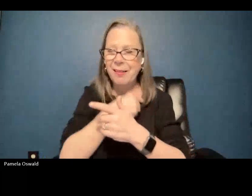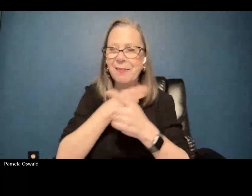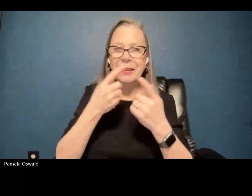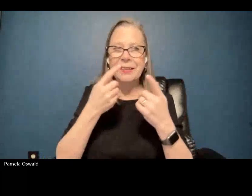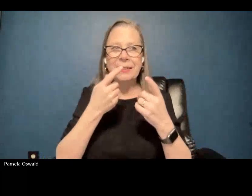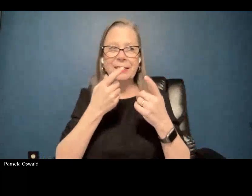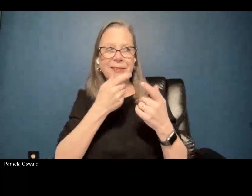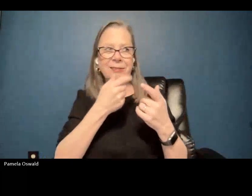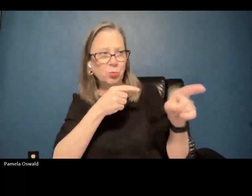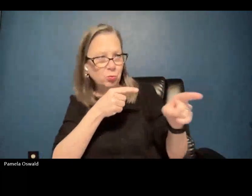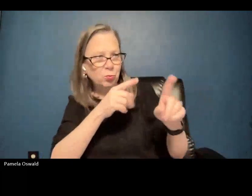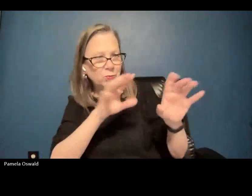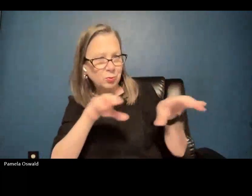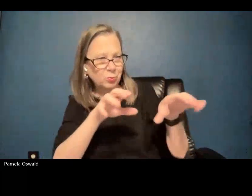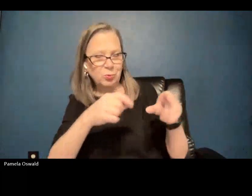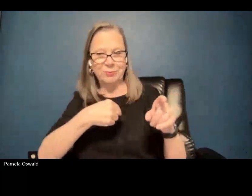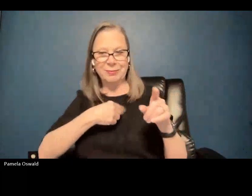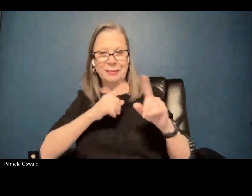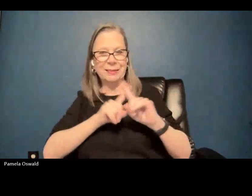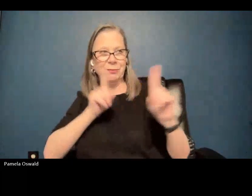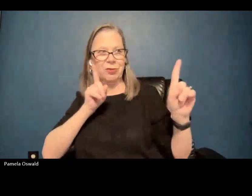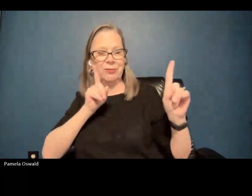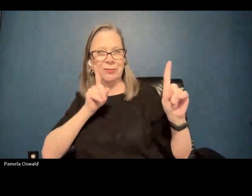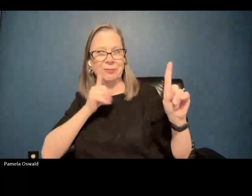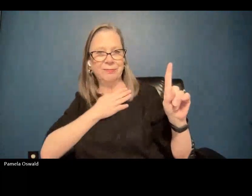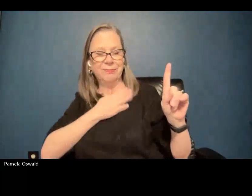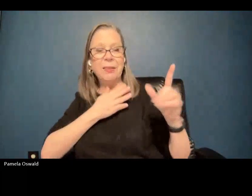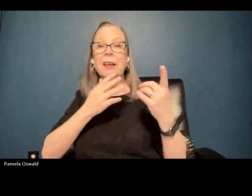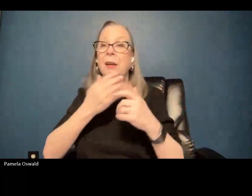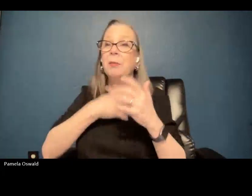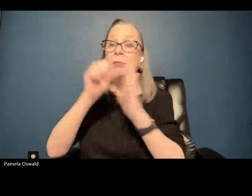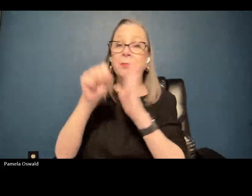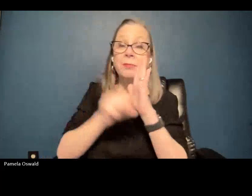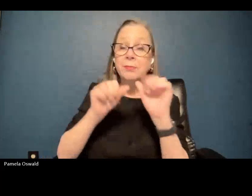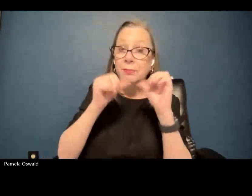We all like state agencies. Where I work for example, we don't directly hire the direct care,